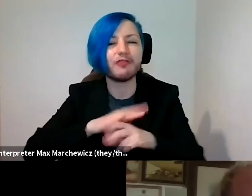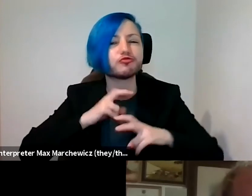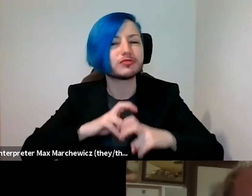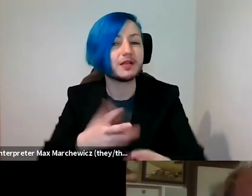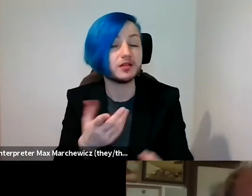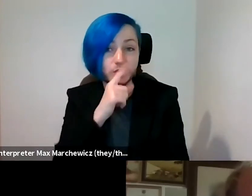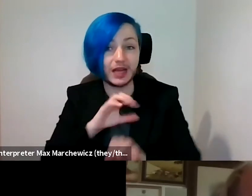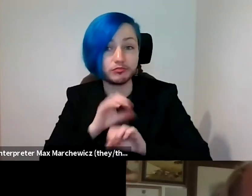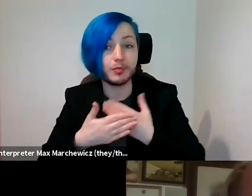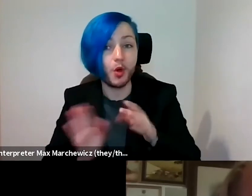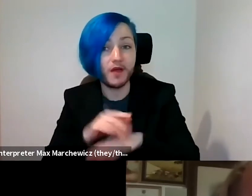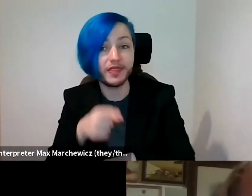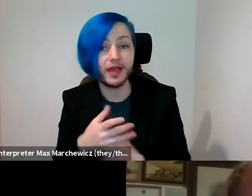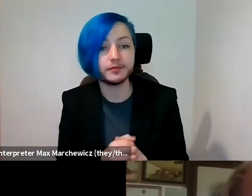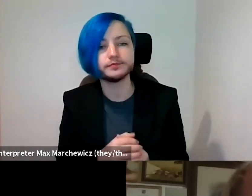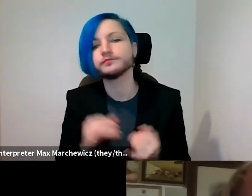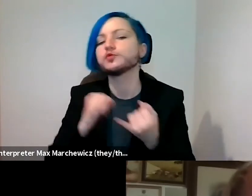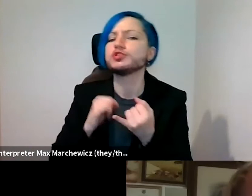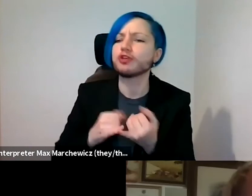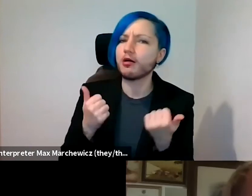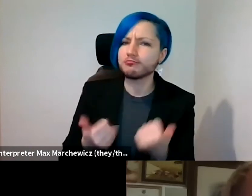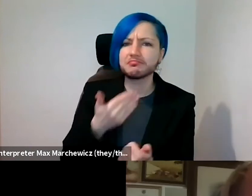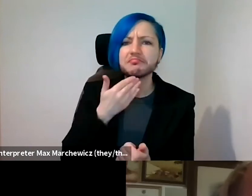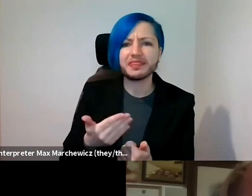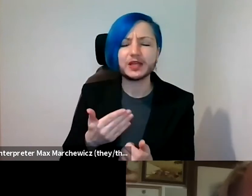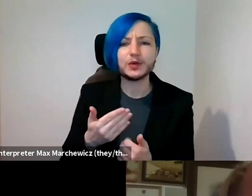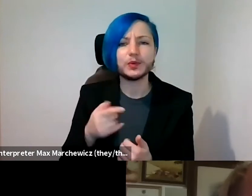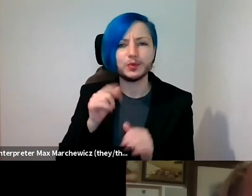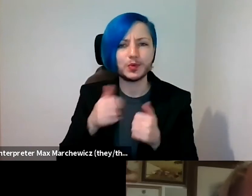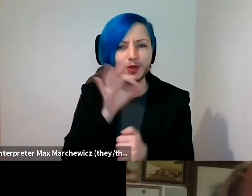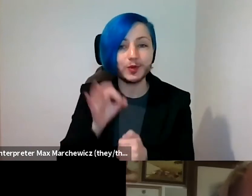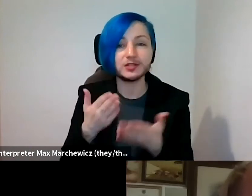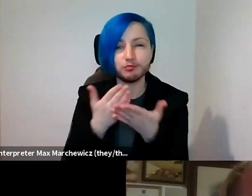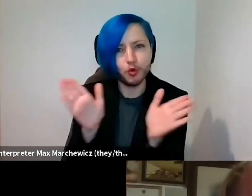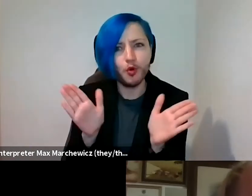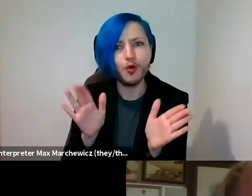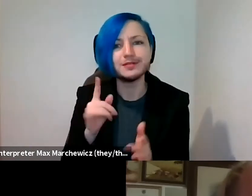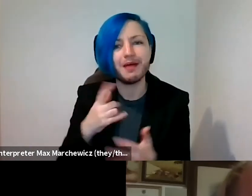Yes, thank you so much for this question, quite a wide and broad question, but a very interesting one.